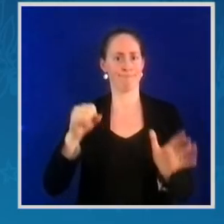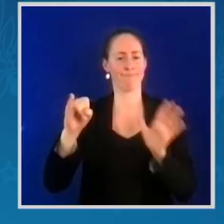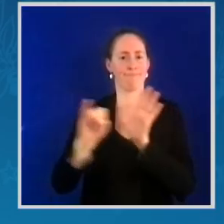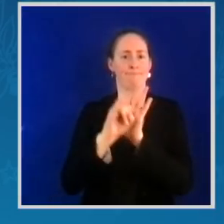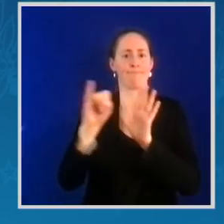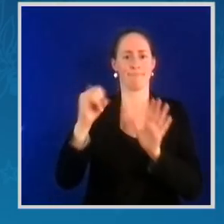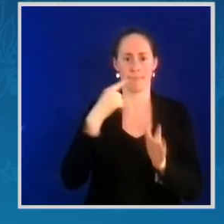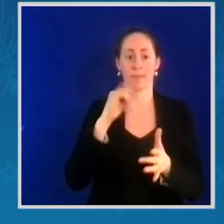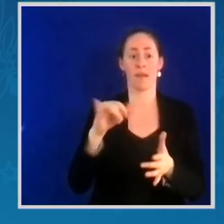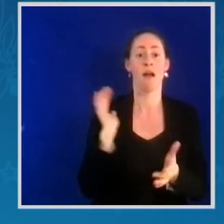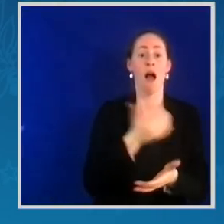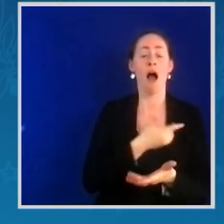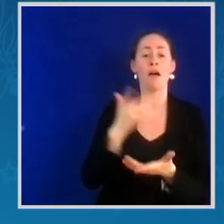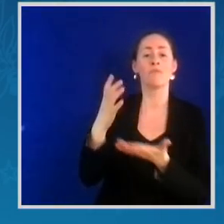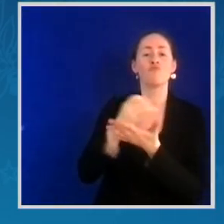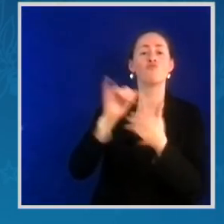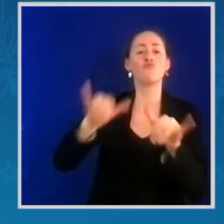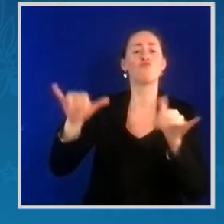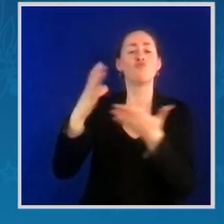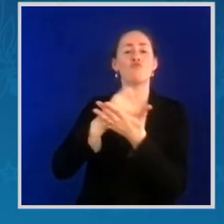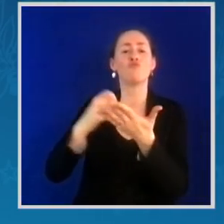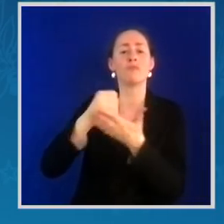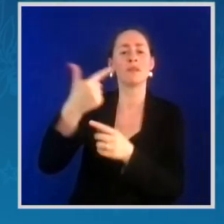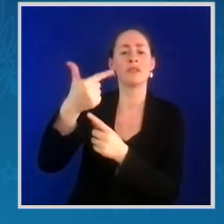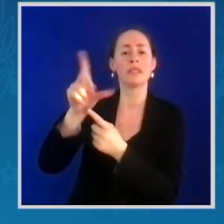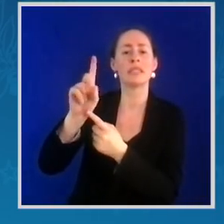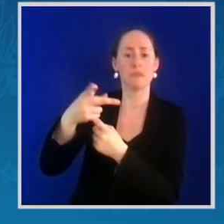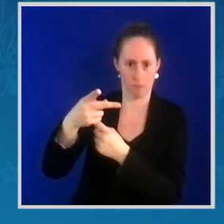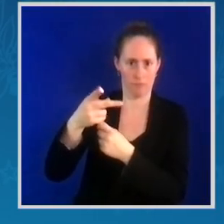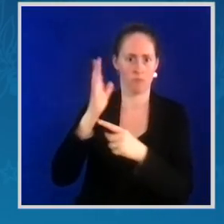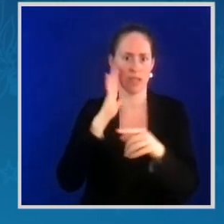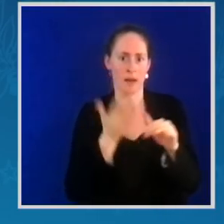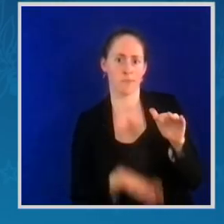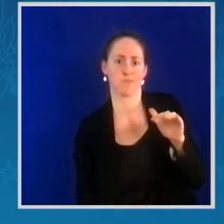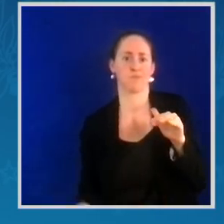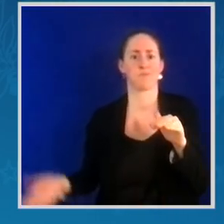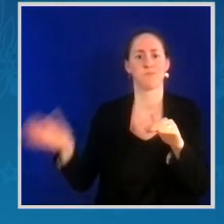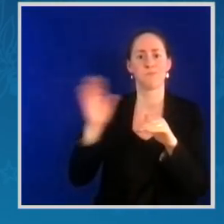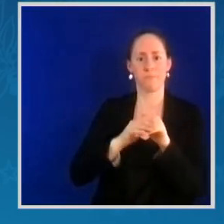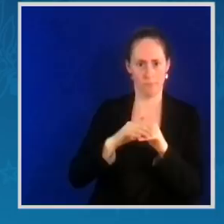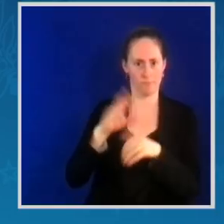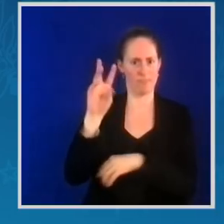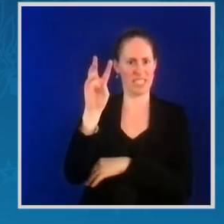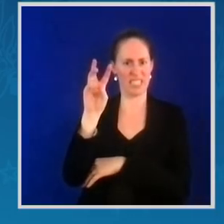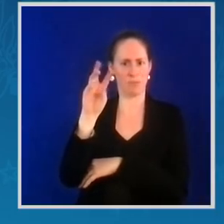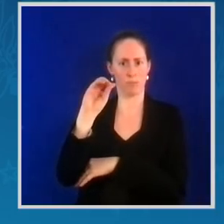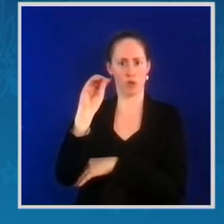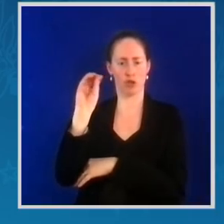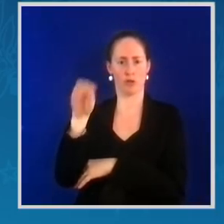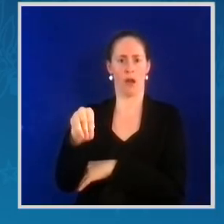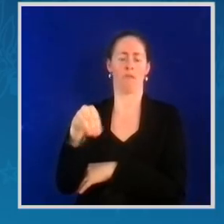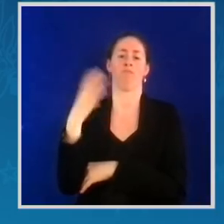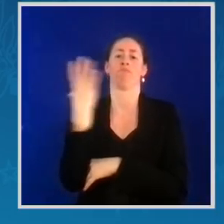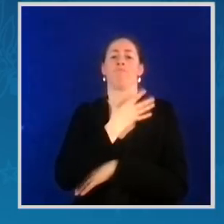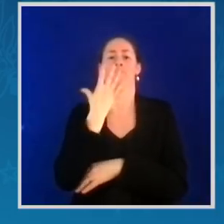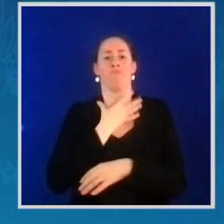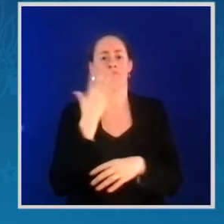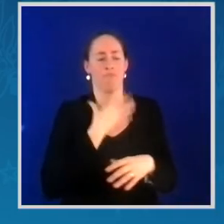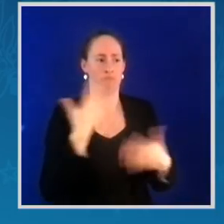that we've experienced in 40 years. We believe this prosperity will be shared just by the nature of it